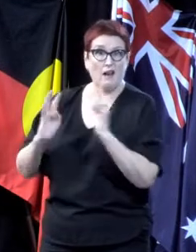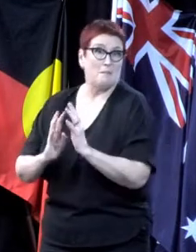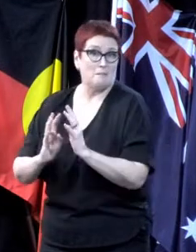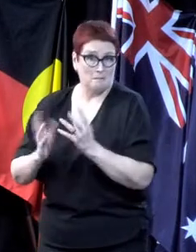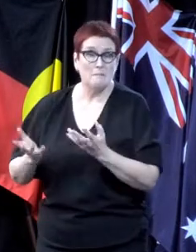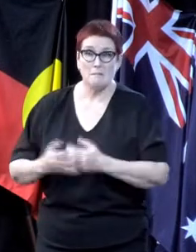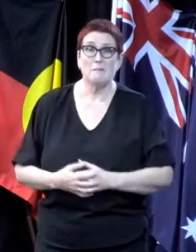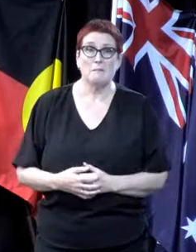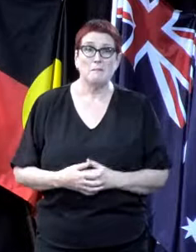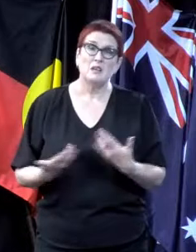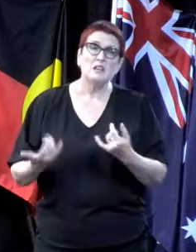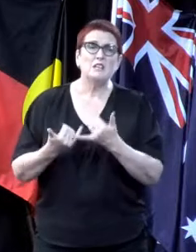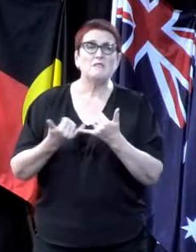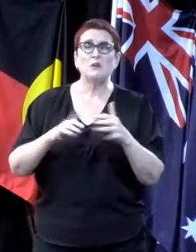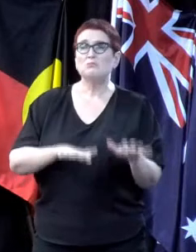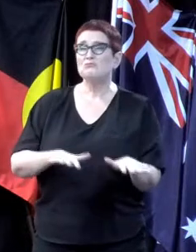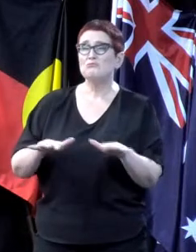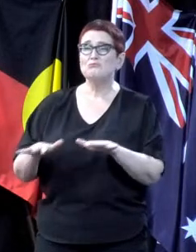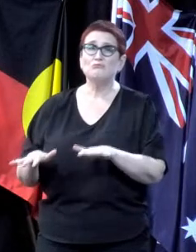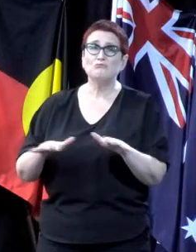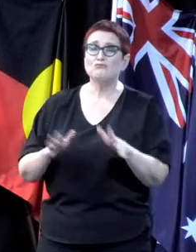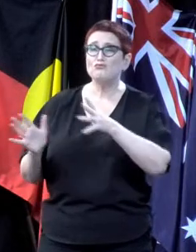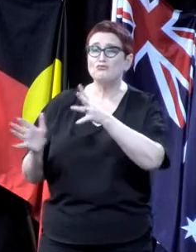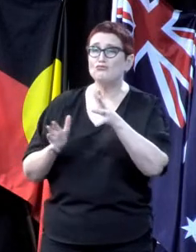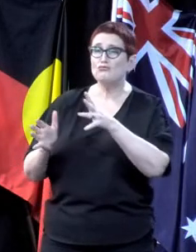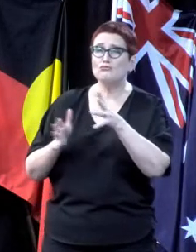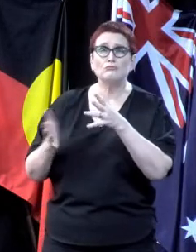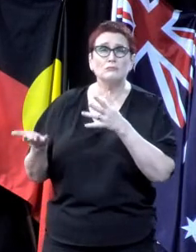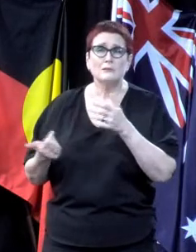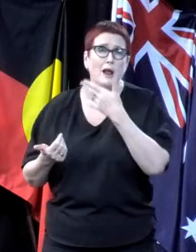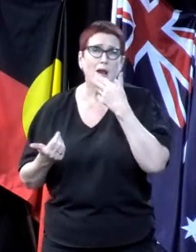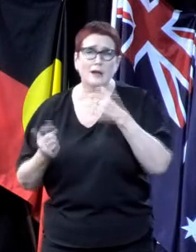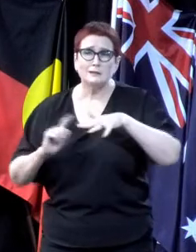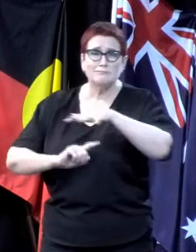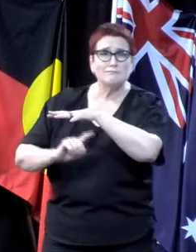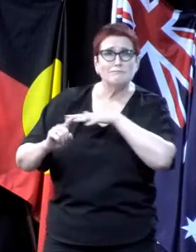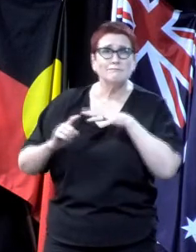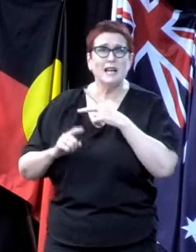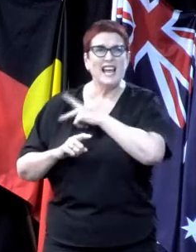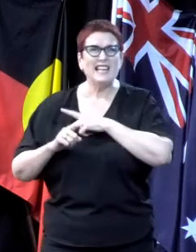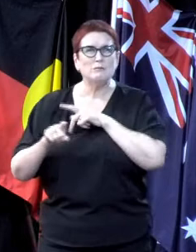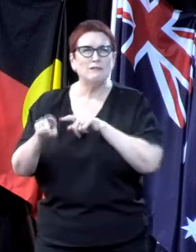And because it's more of a casual and relaxed atmosphere, and it's professional learning born directly out